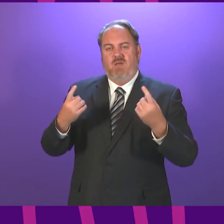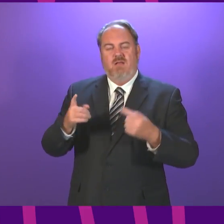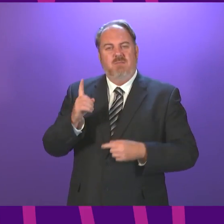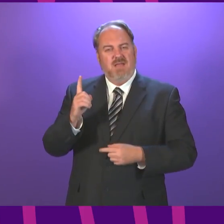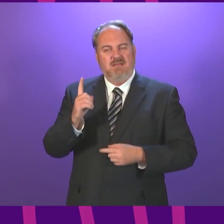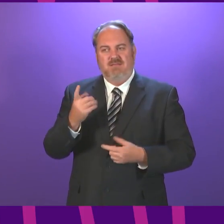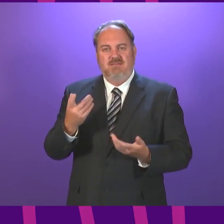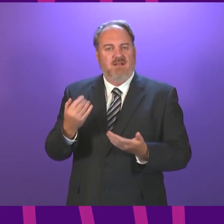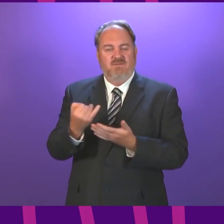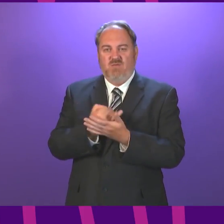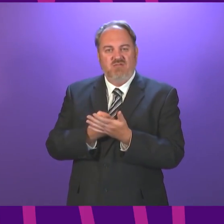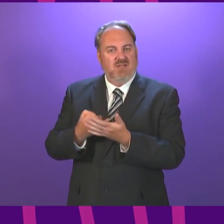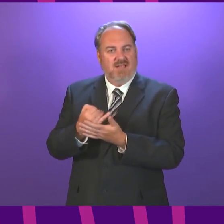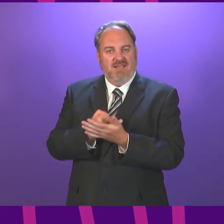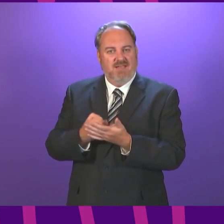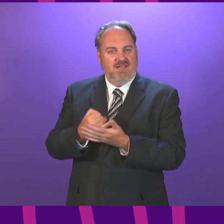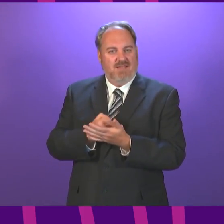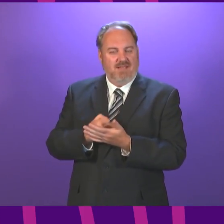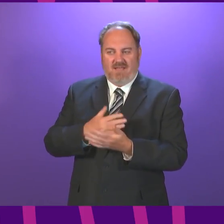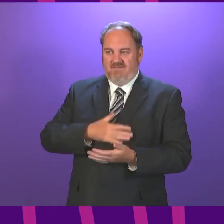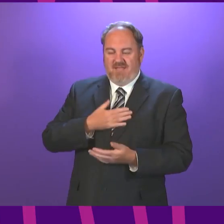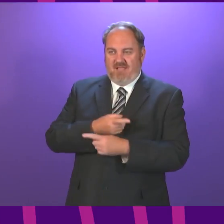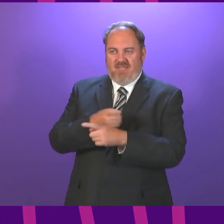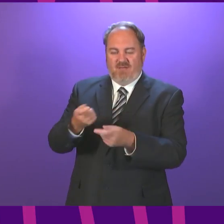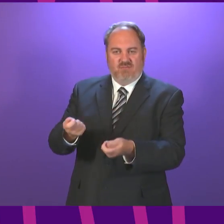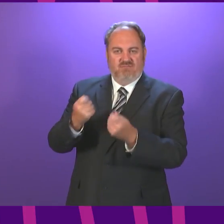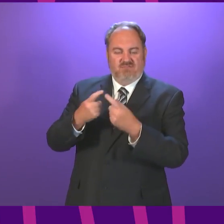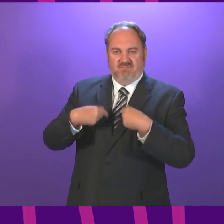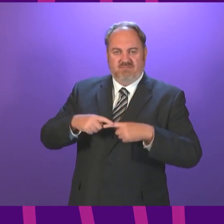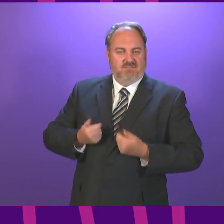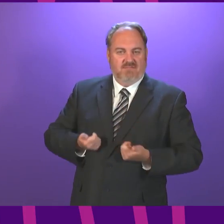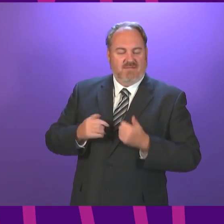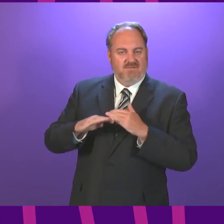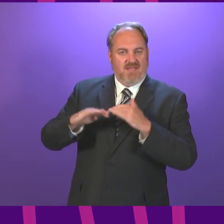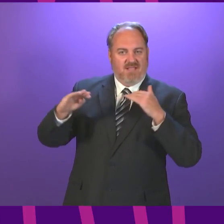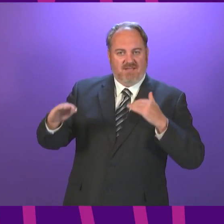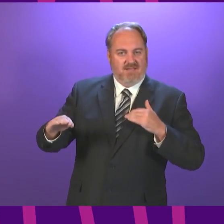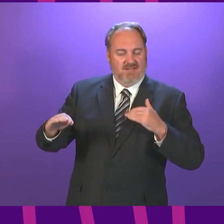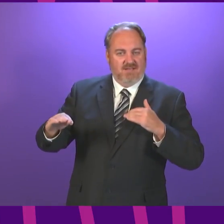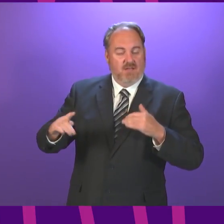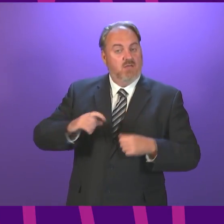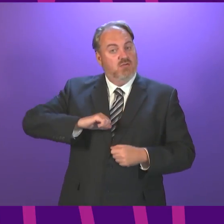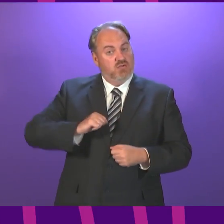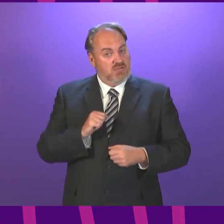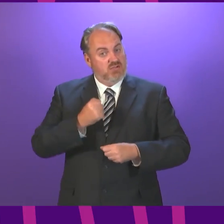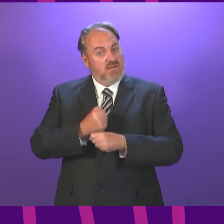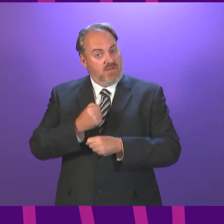that is not always reciprocated. The Scottish Government has, indeed, had a close look at